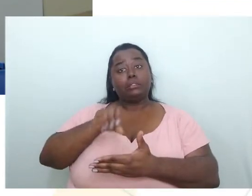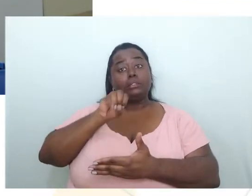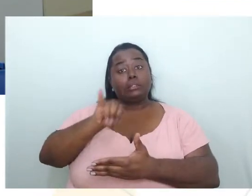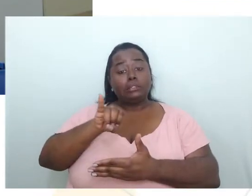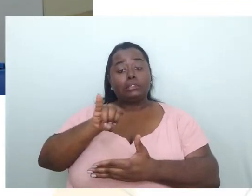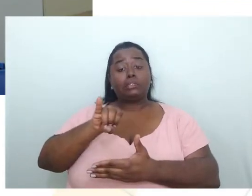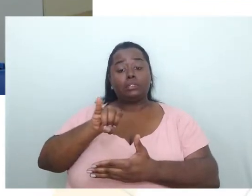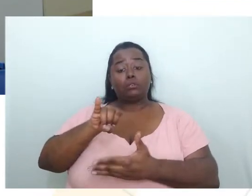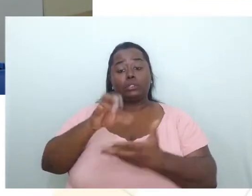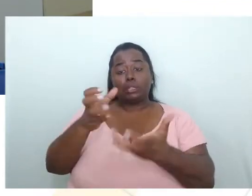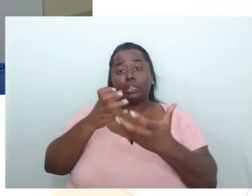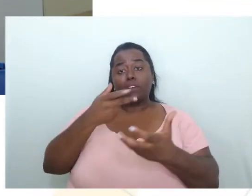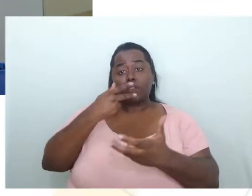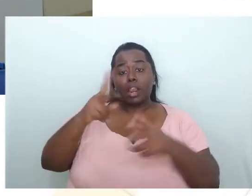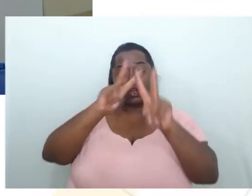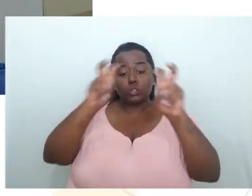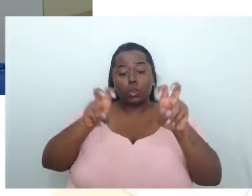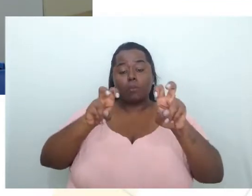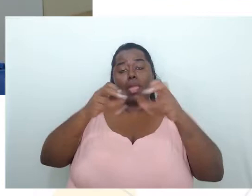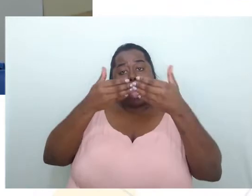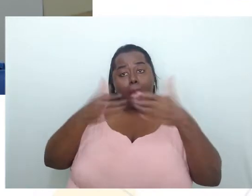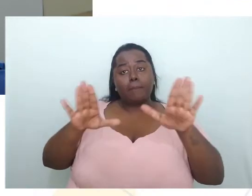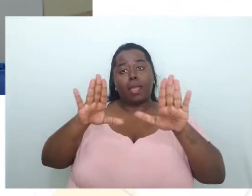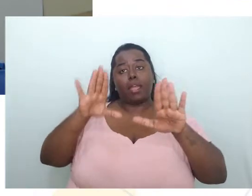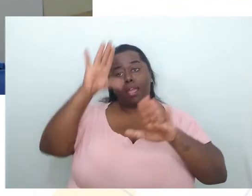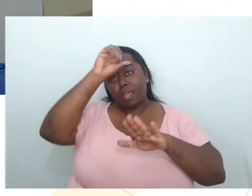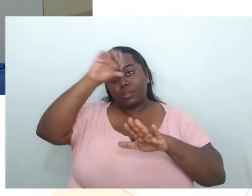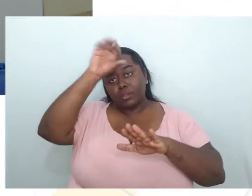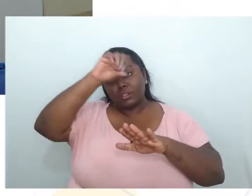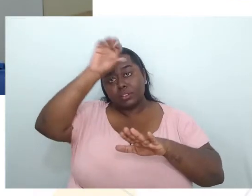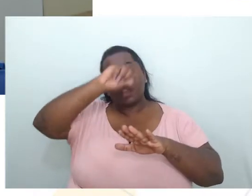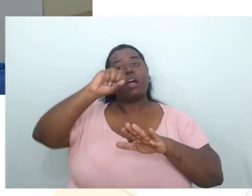to talk about open access and open learning then you have to include print